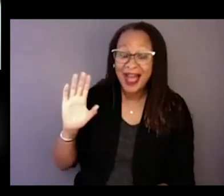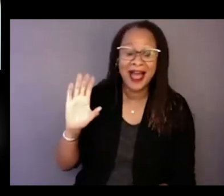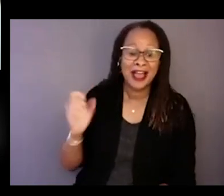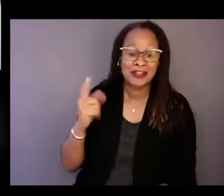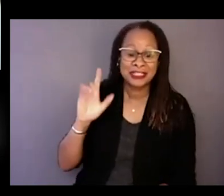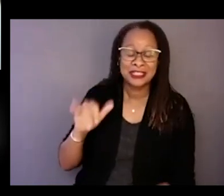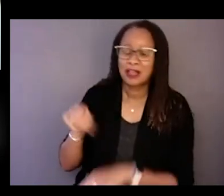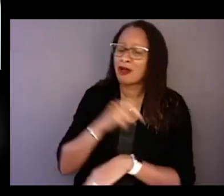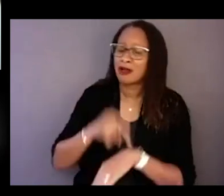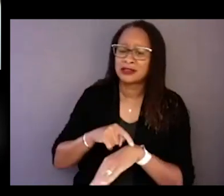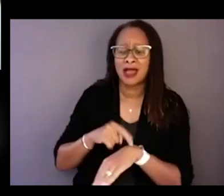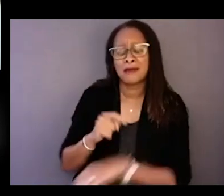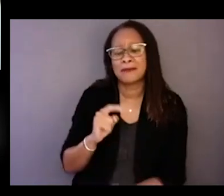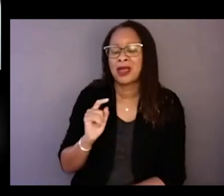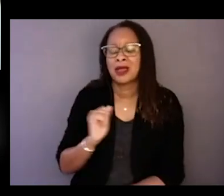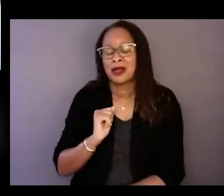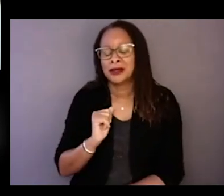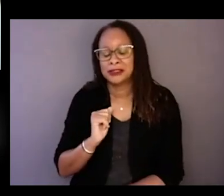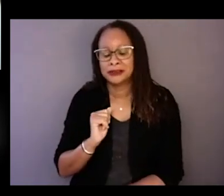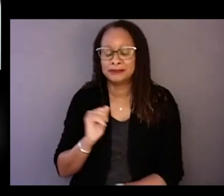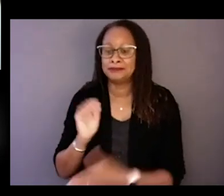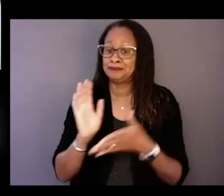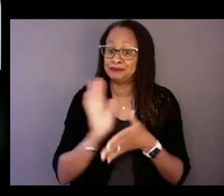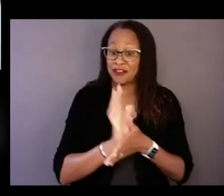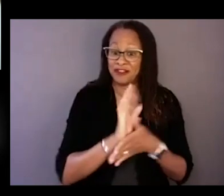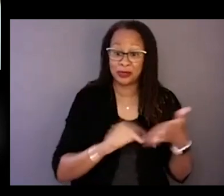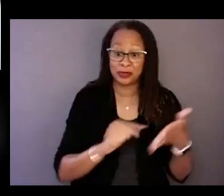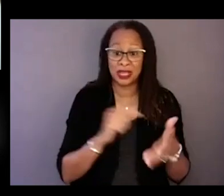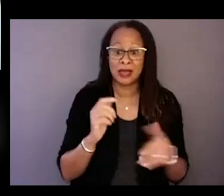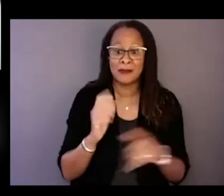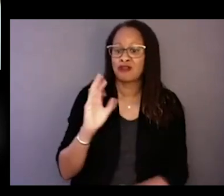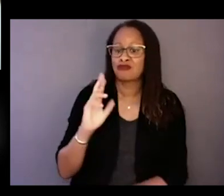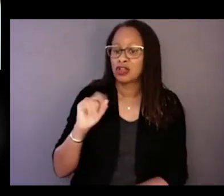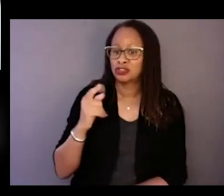I'm with rogerebert.com and the Breakfast All Day podcast and lots of other places.